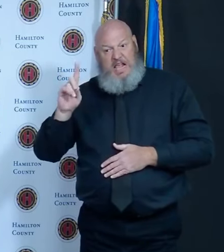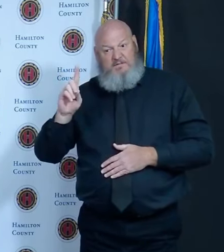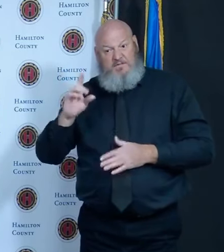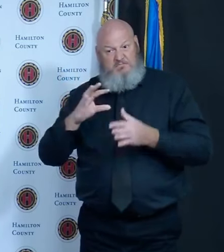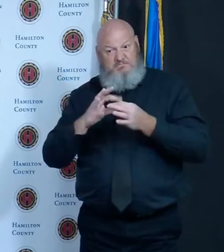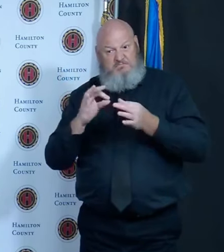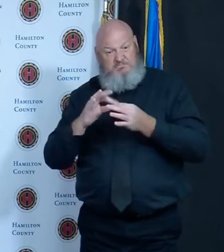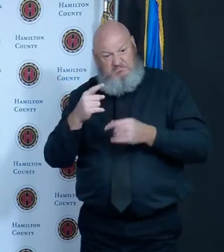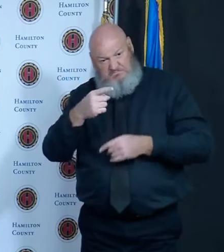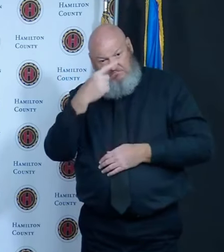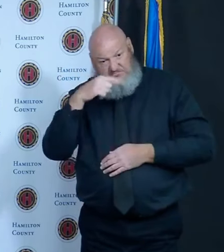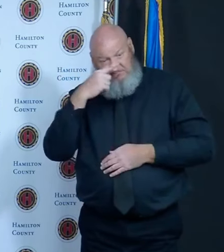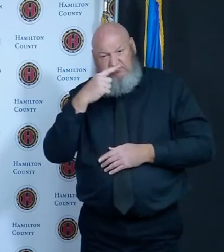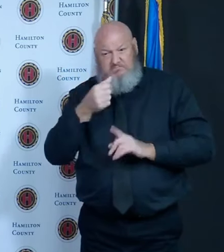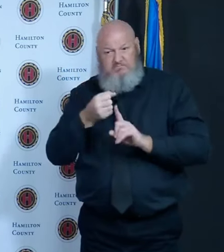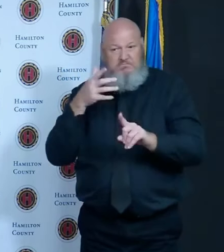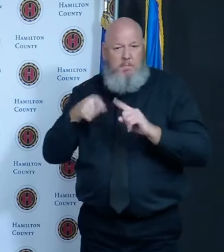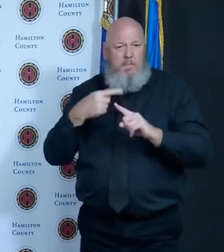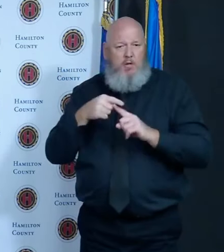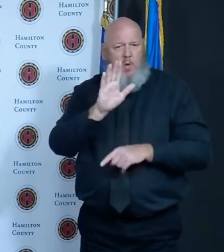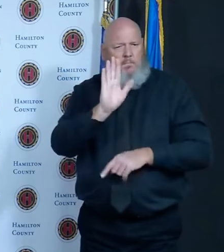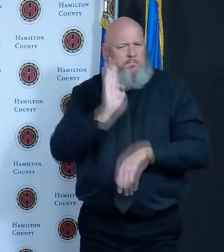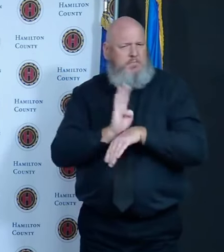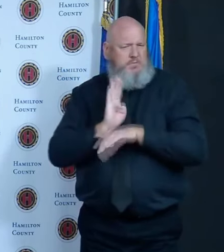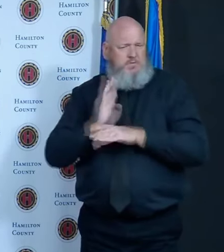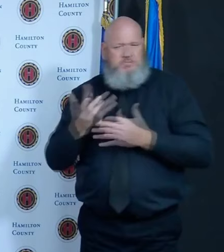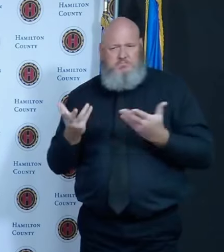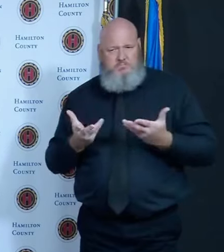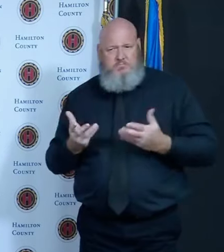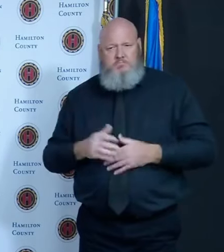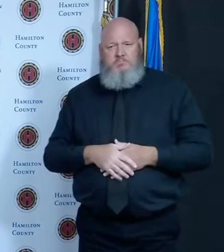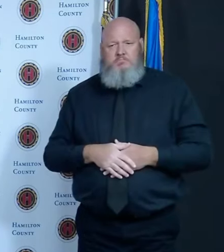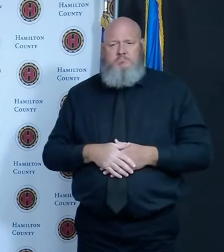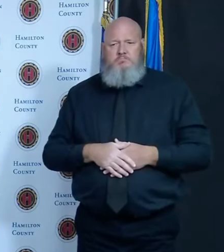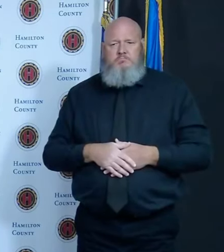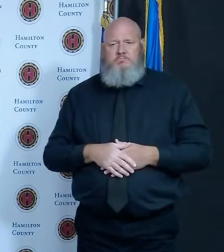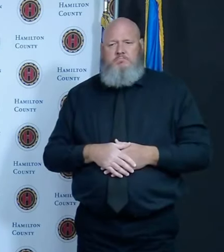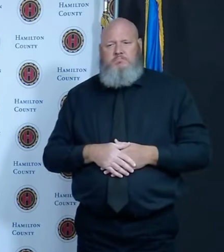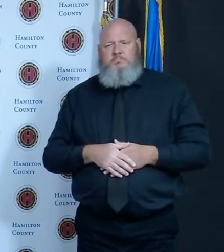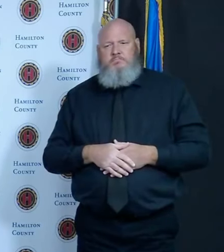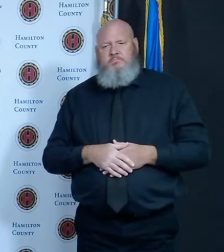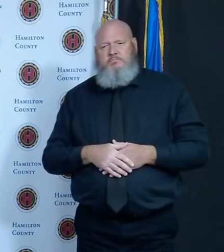number of high-profile projects in Hamilton County and if you could